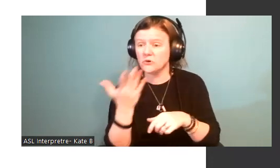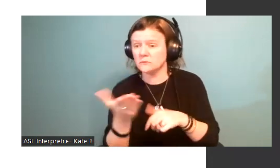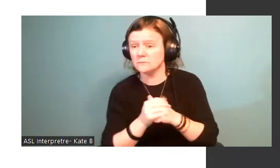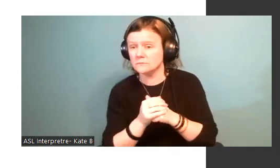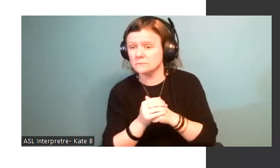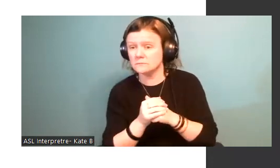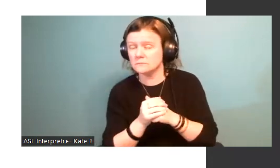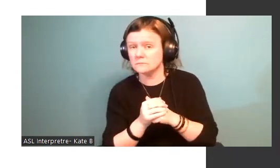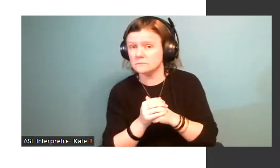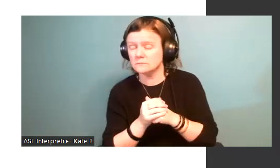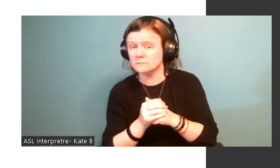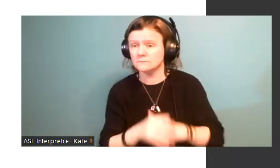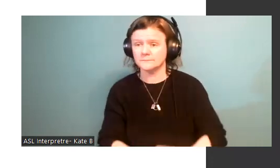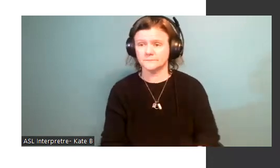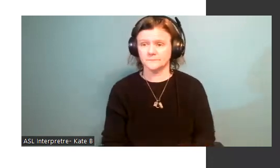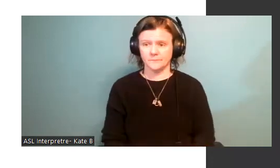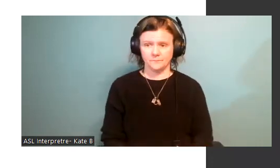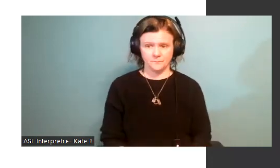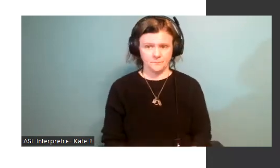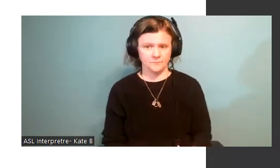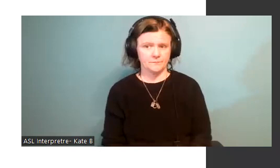be able to un-mute and talk if you would like or